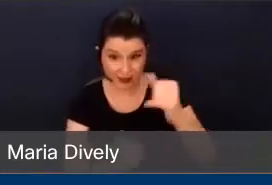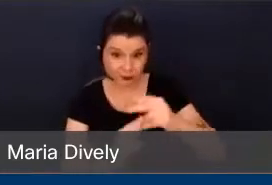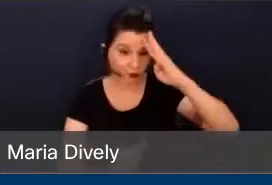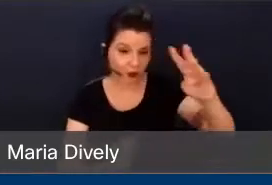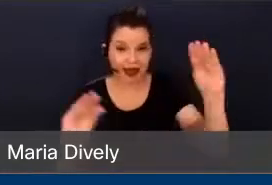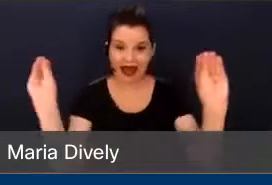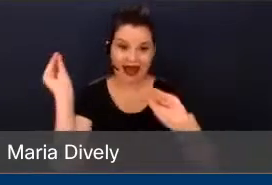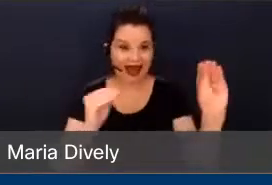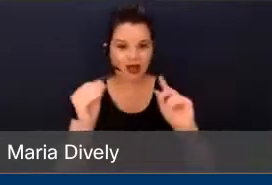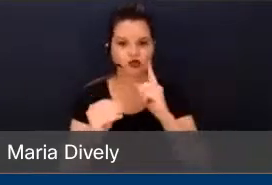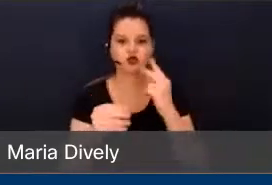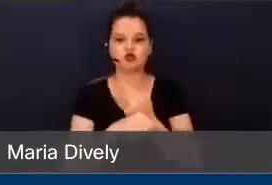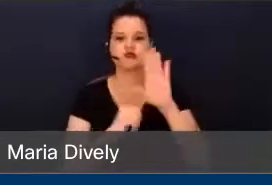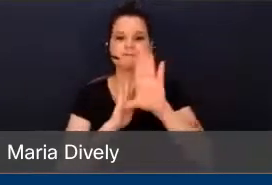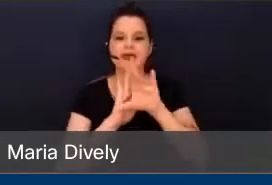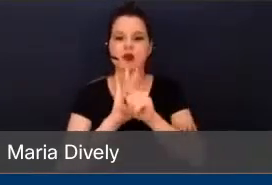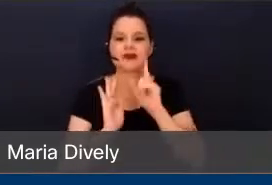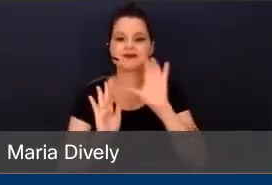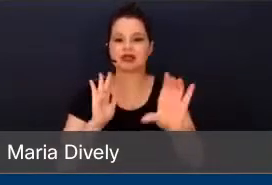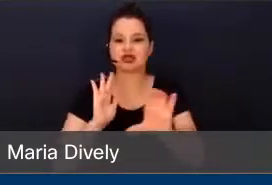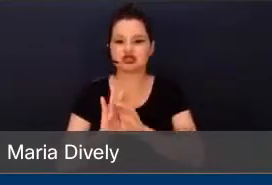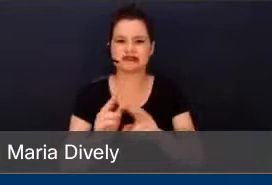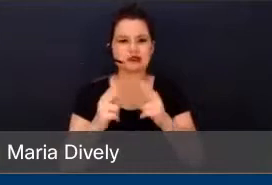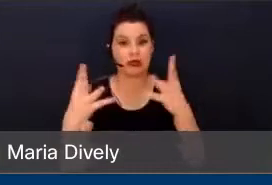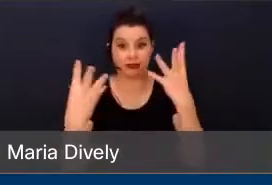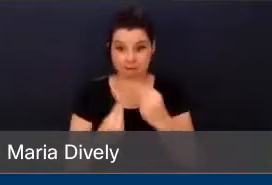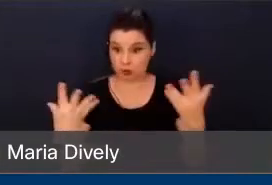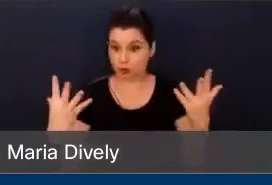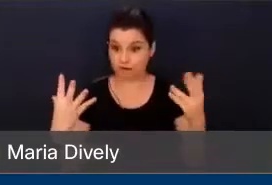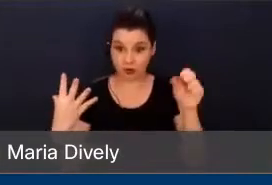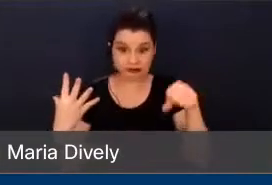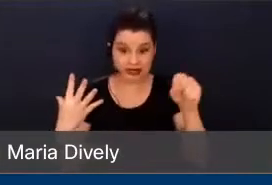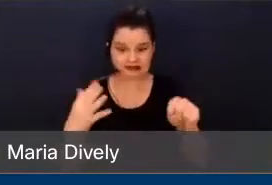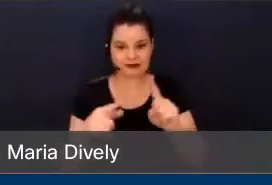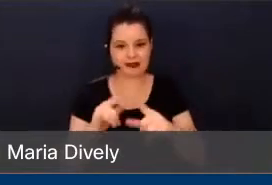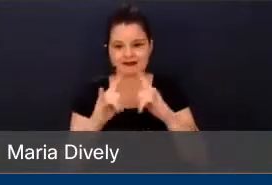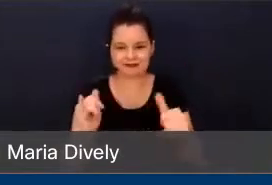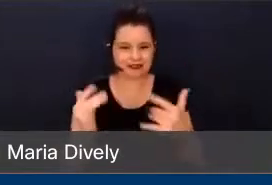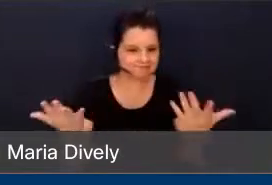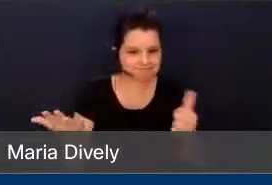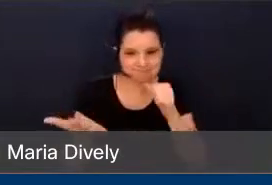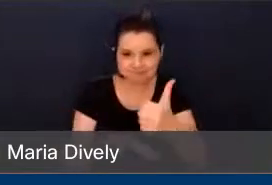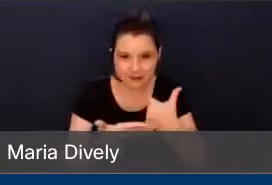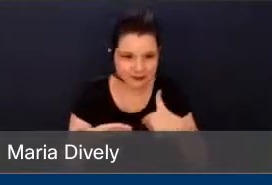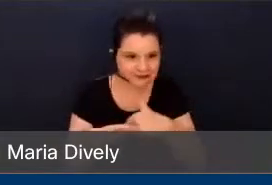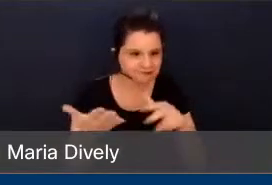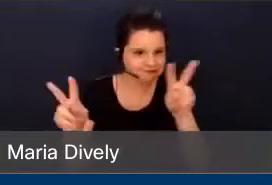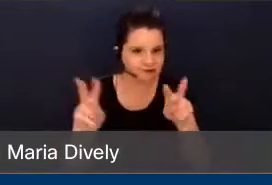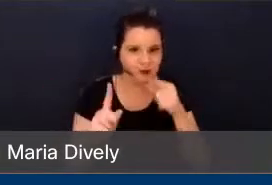it is to use a background as an image. It's really beautiful, um, but it doesn't really help us, um, to get our points across.